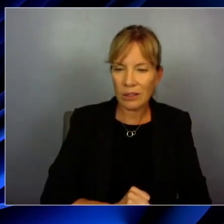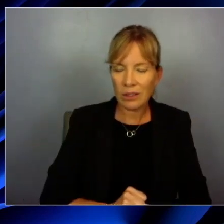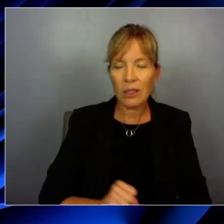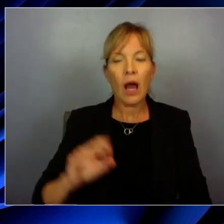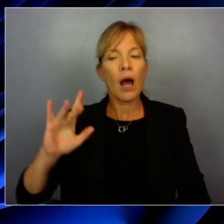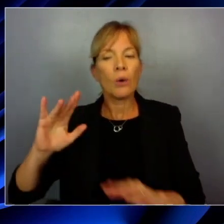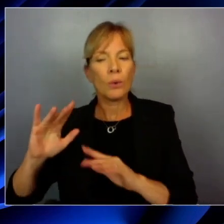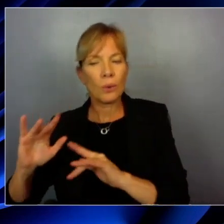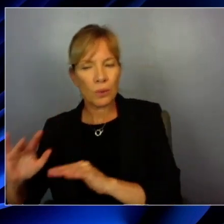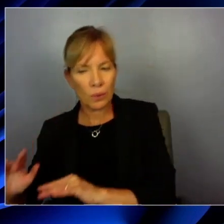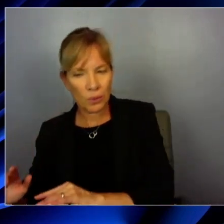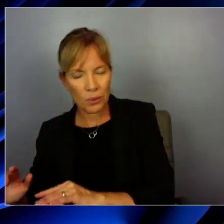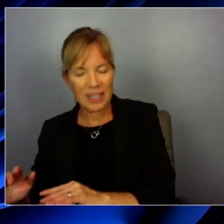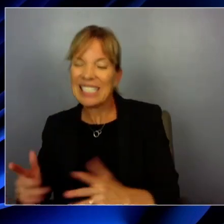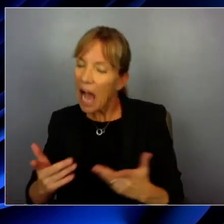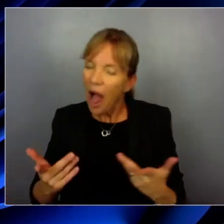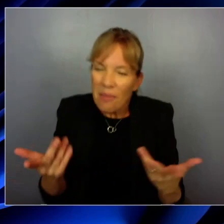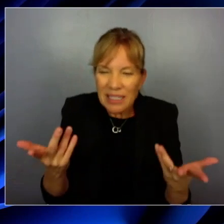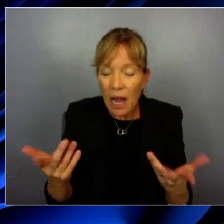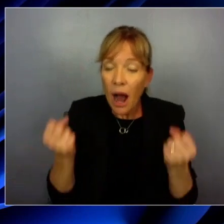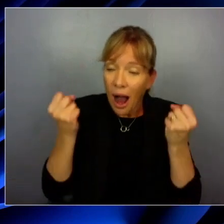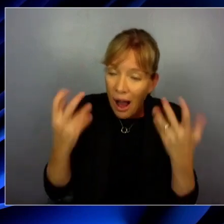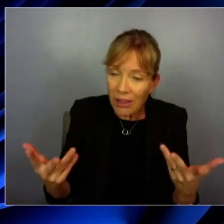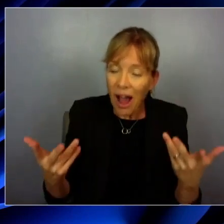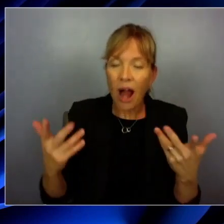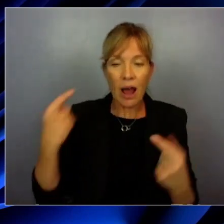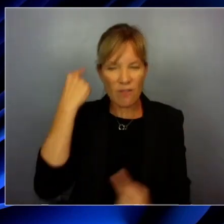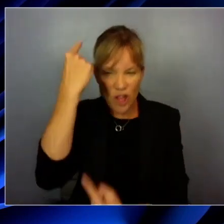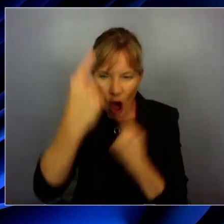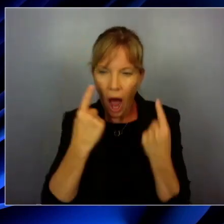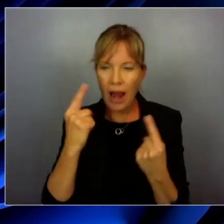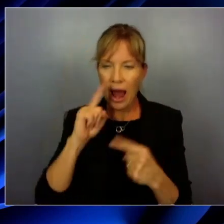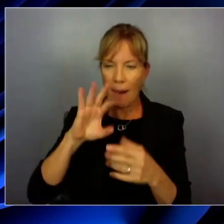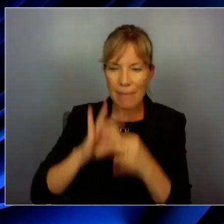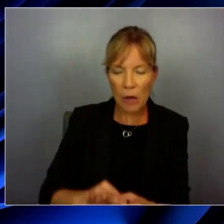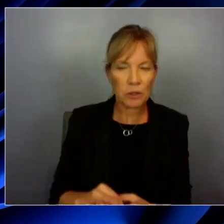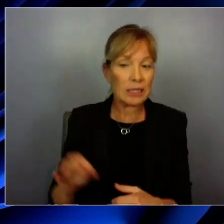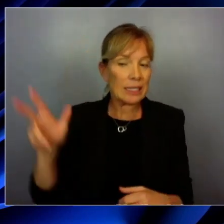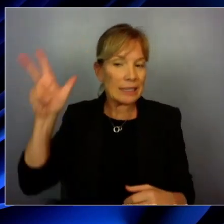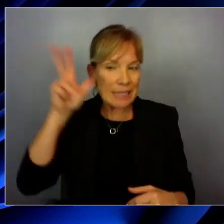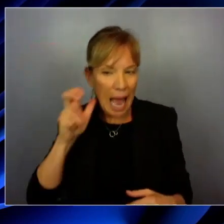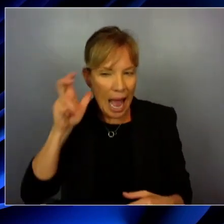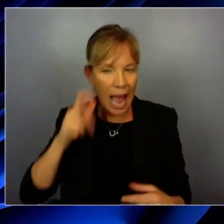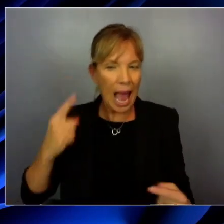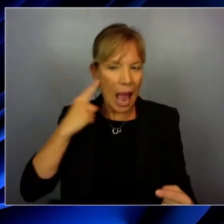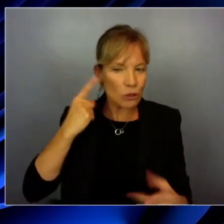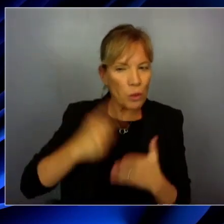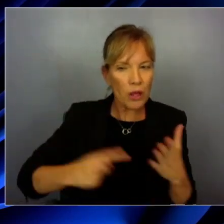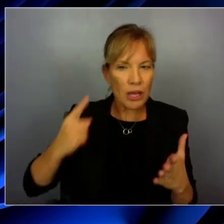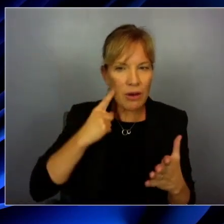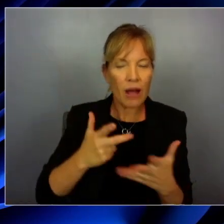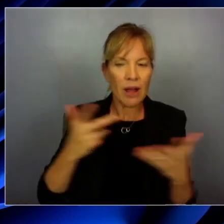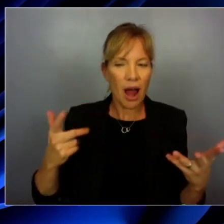So a lot of thought went into this, right? Jeremy? The same profiles. A lot of thought went into the sound